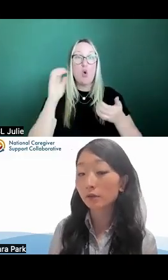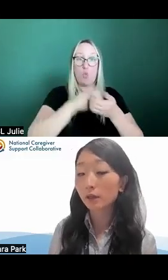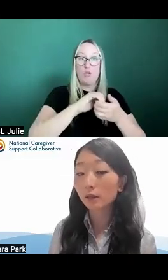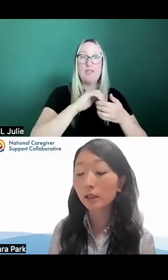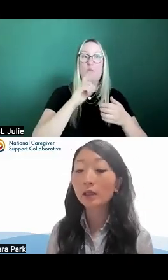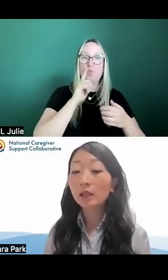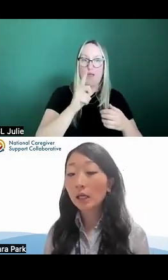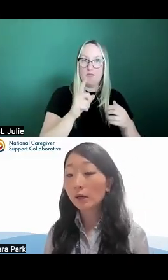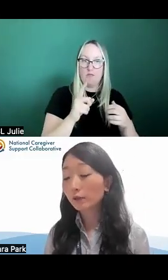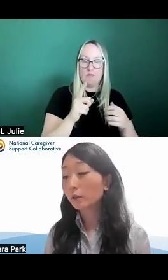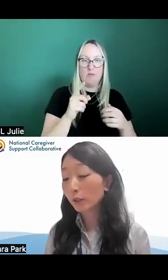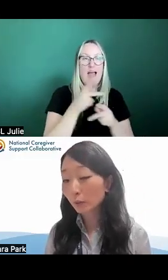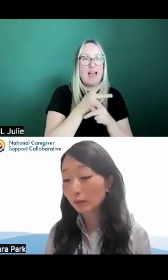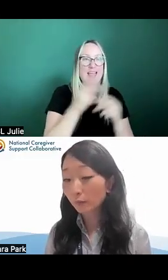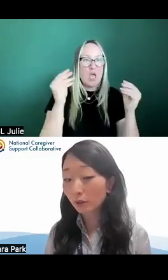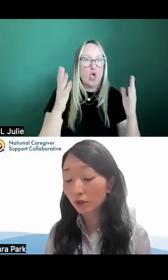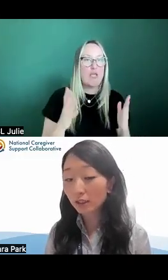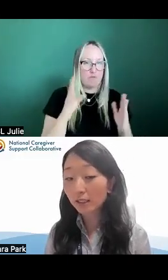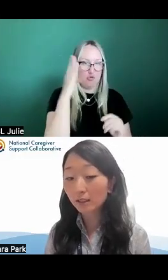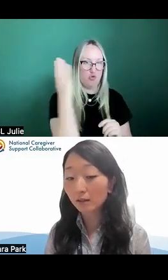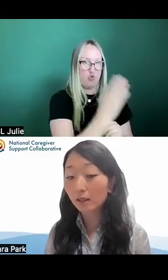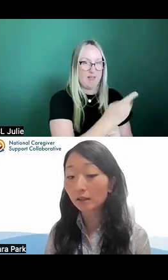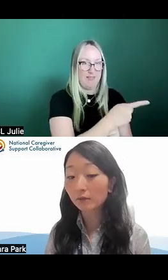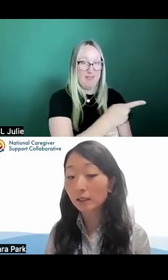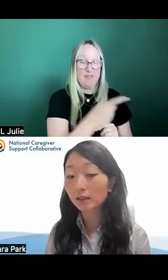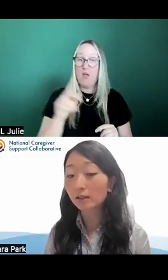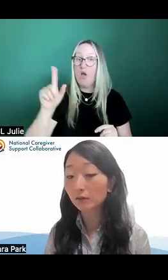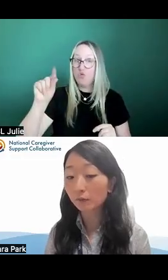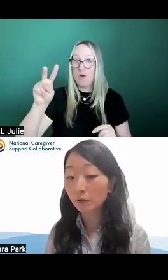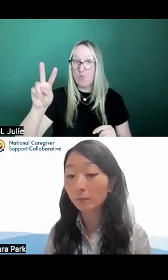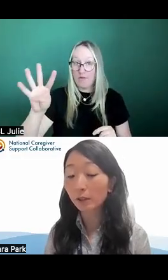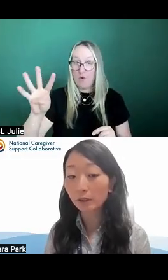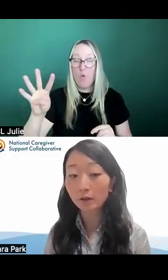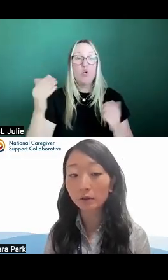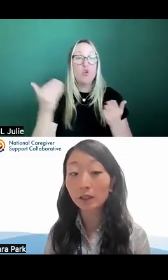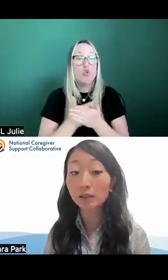directly. However in 2024, just last year, they did release a slew of new billing codes that